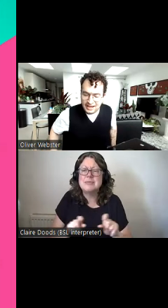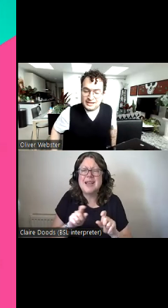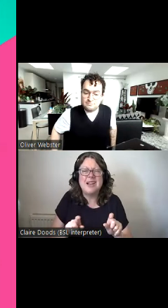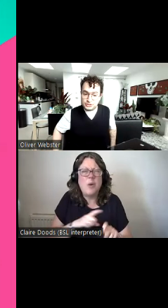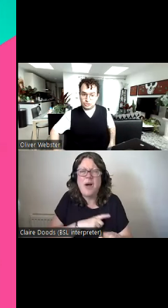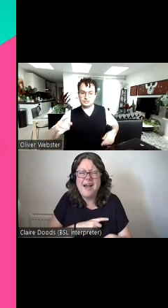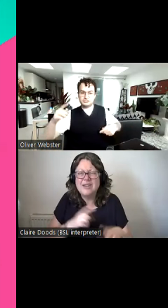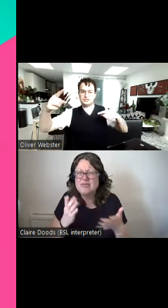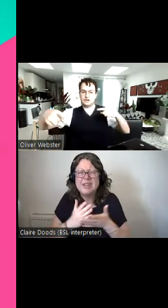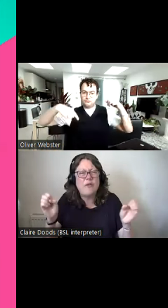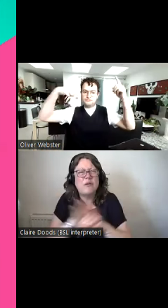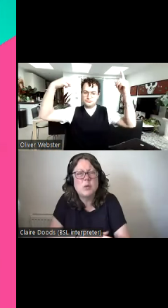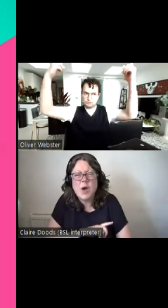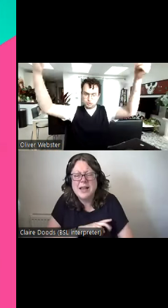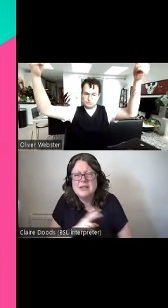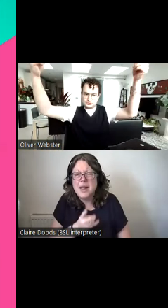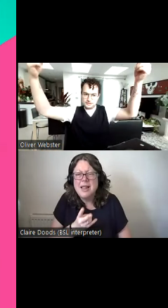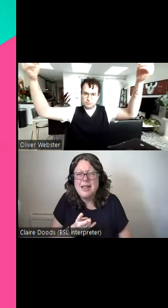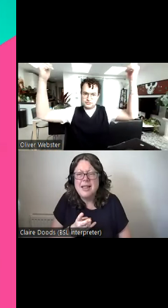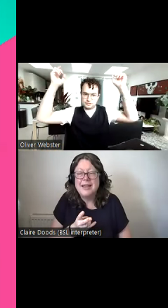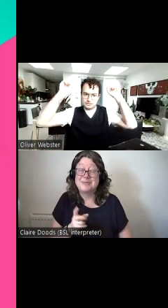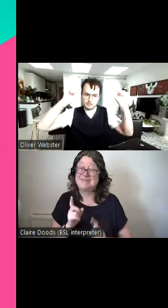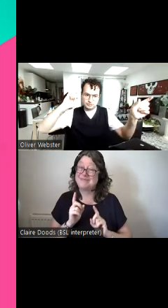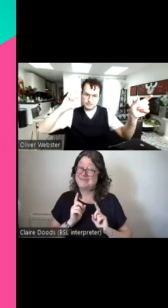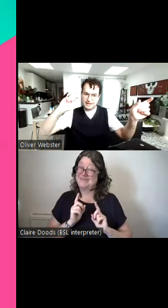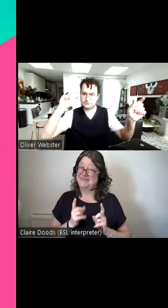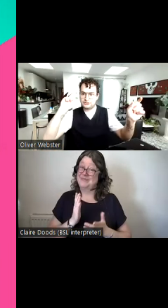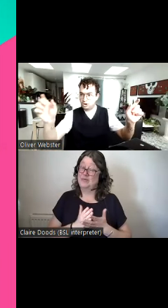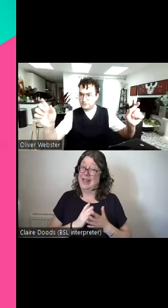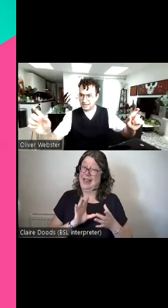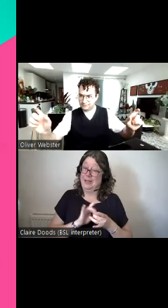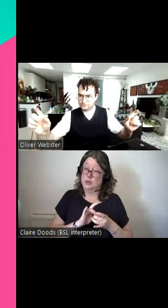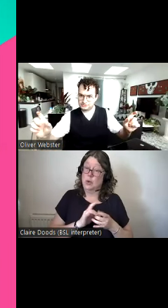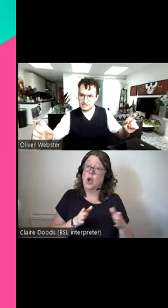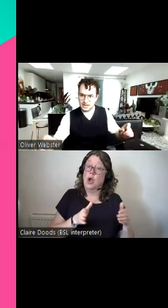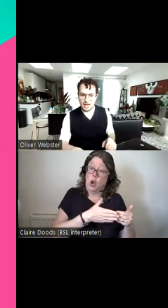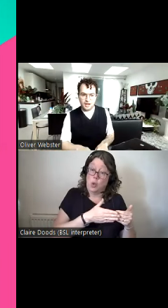and it's because of what we just said with the closed captions and open captions.